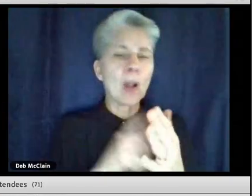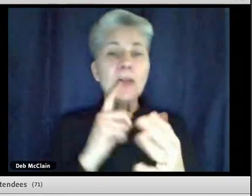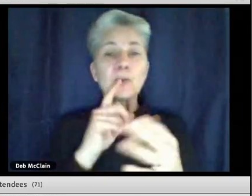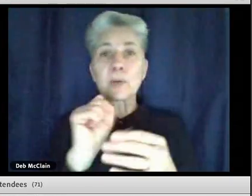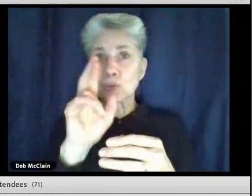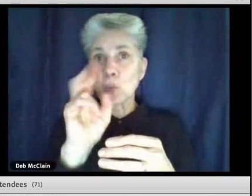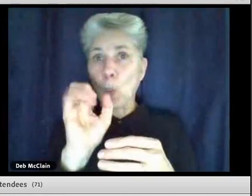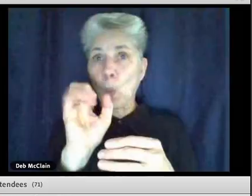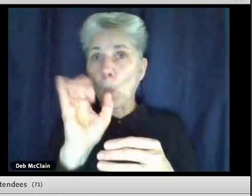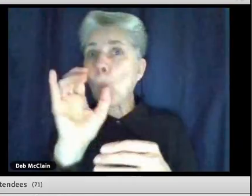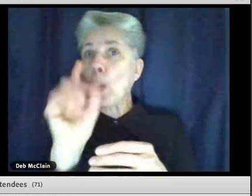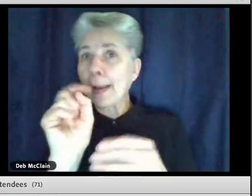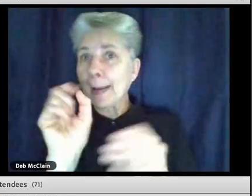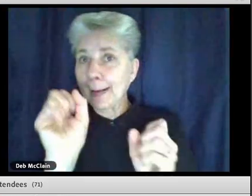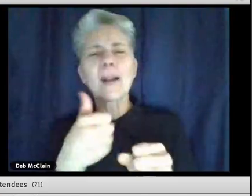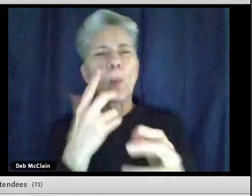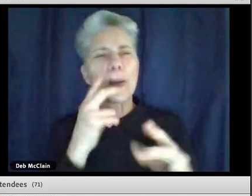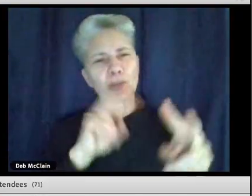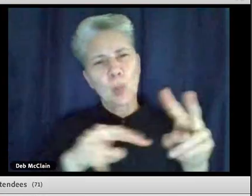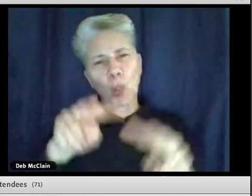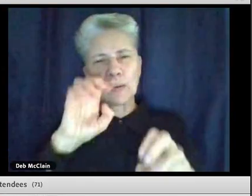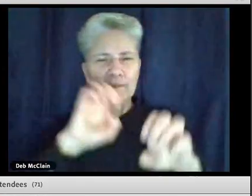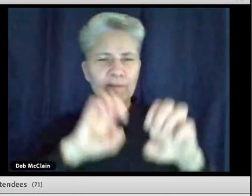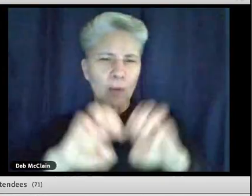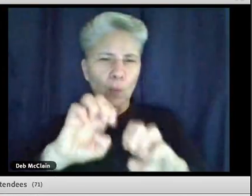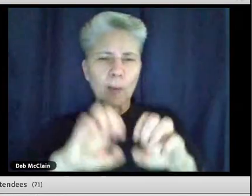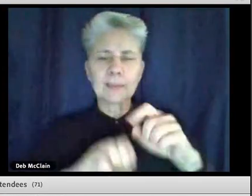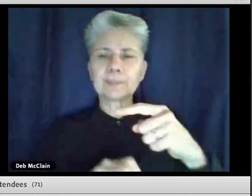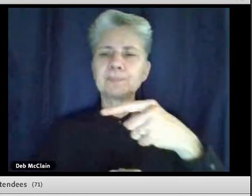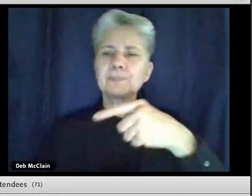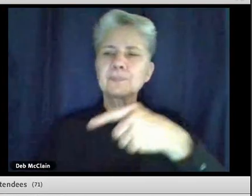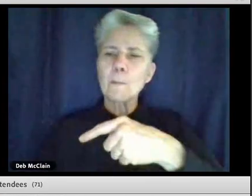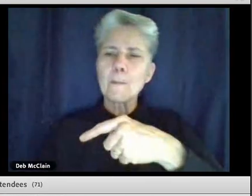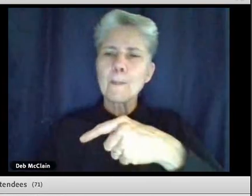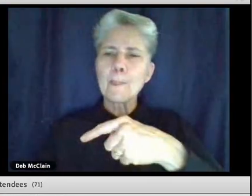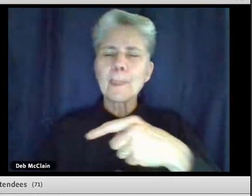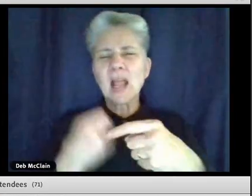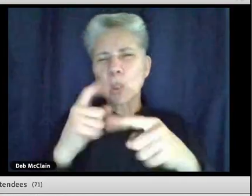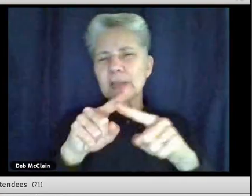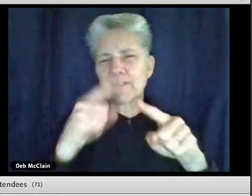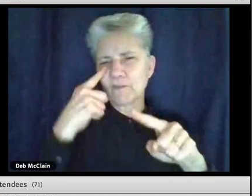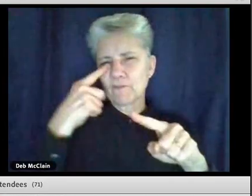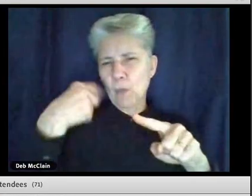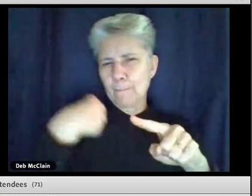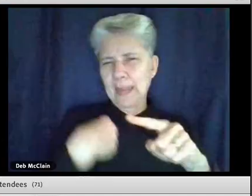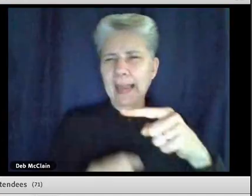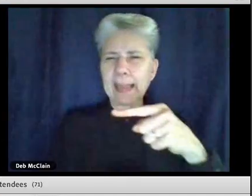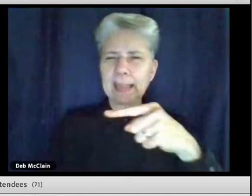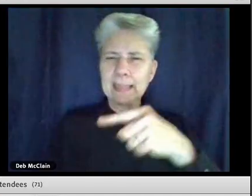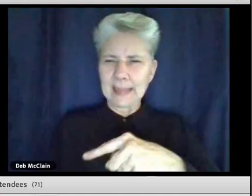These are questions that you can ask and actually give it a score, and so it's just, again, another way of looking at it.